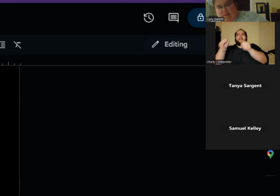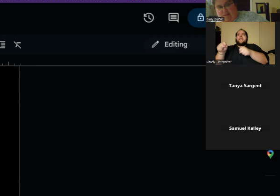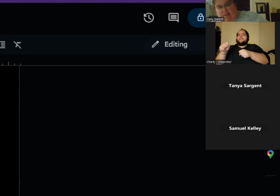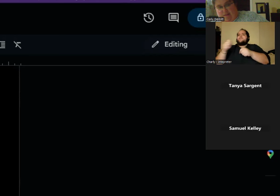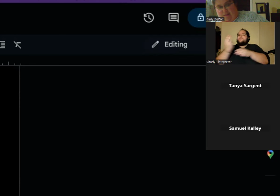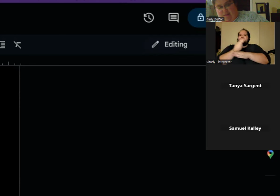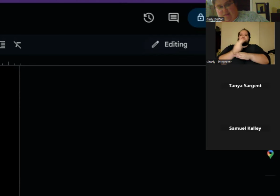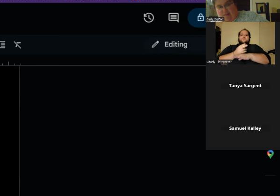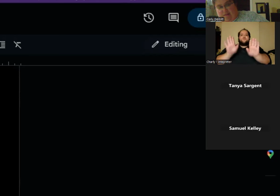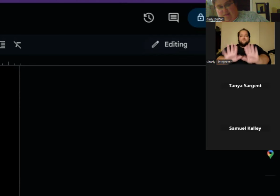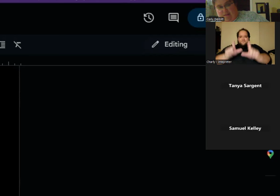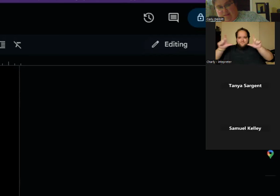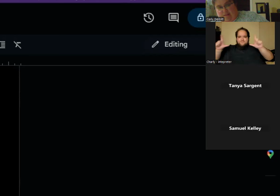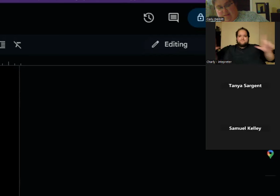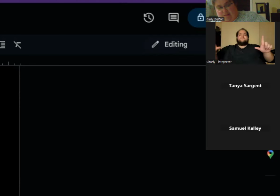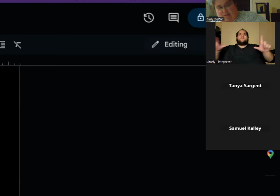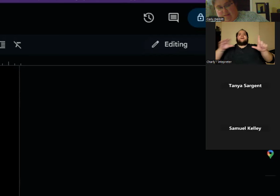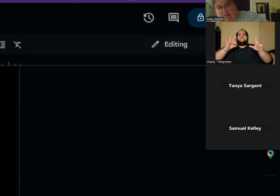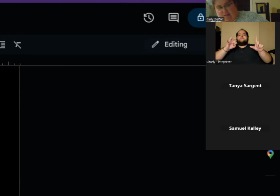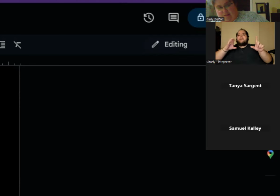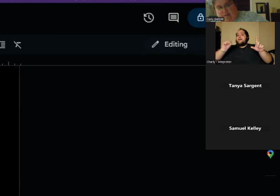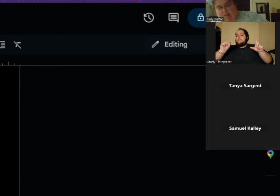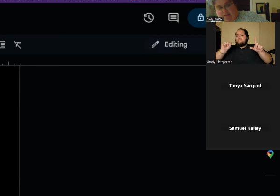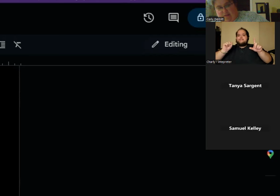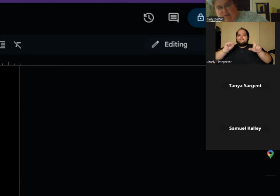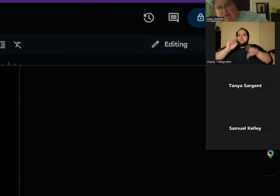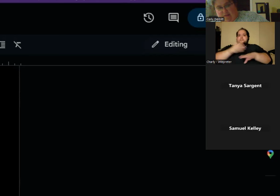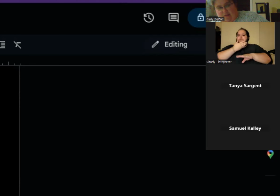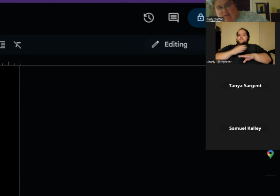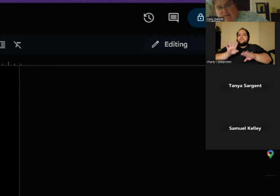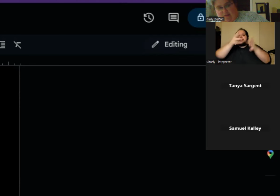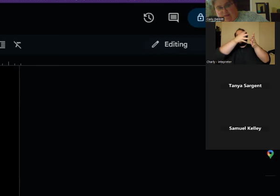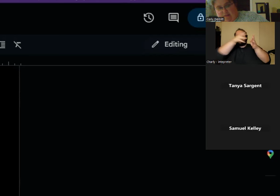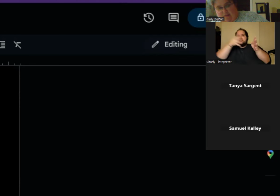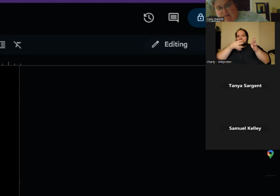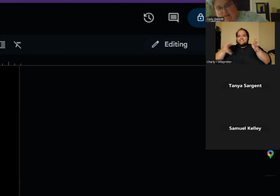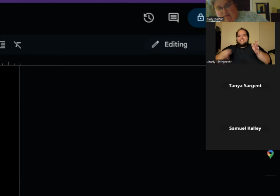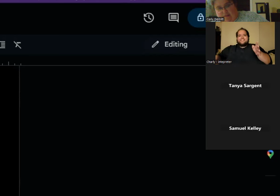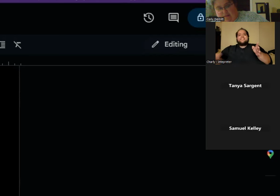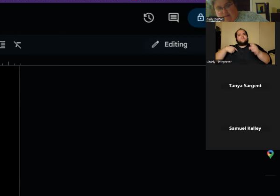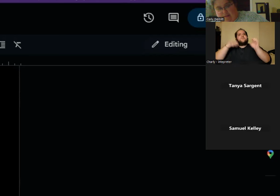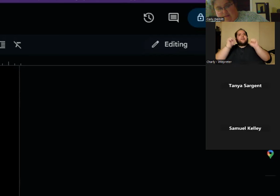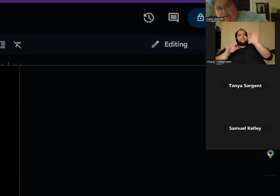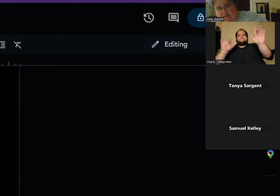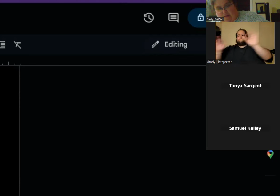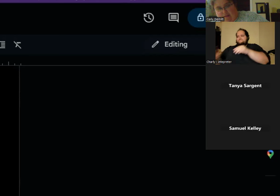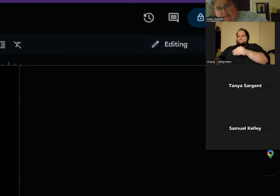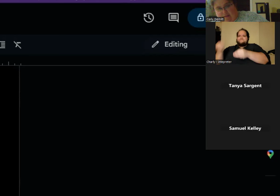convergence of music, art, and textile that is designed to facilitate learning through play. by placing handmade